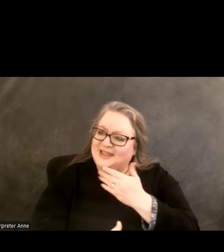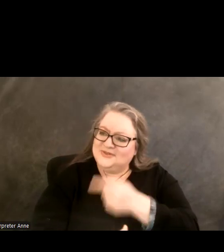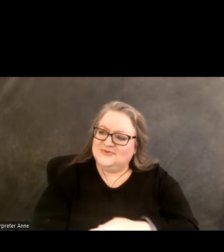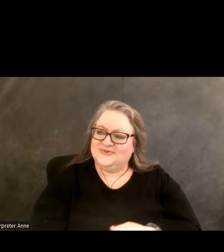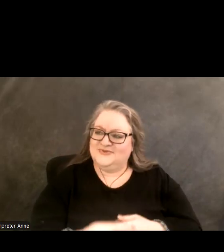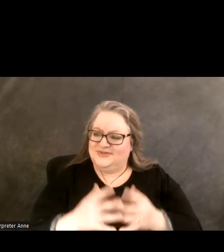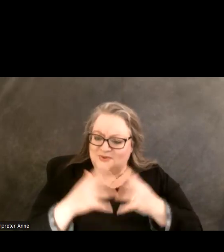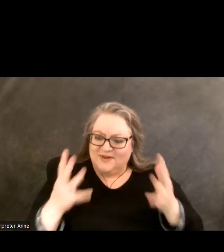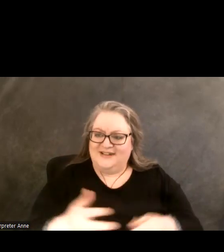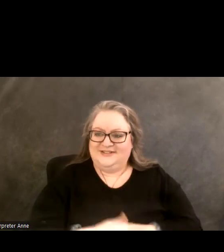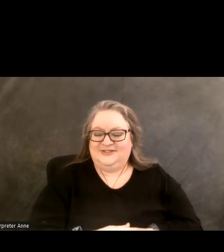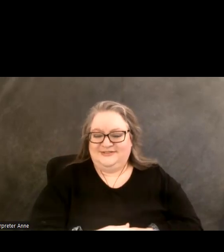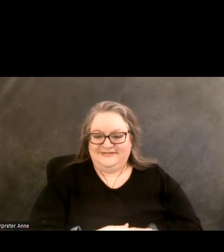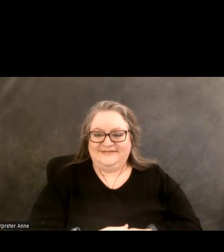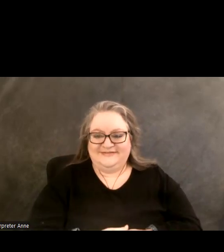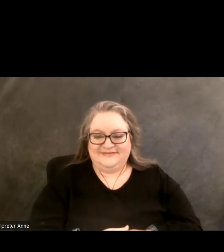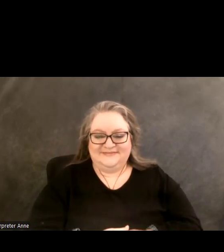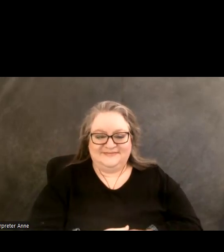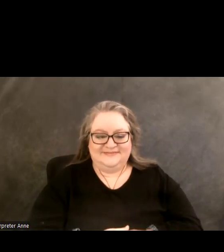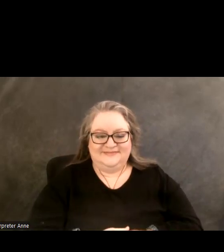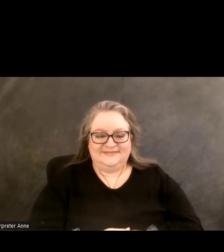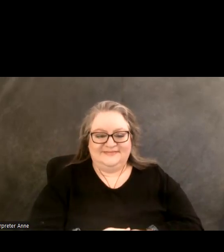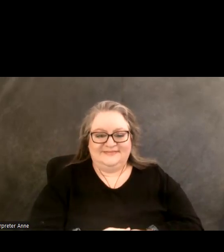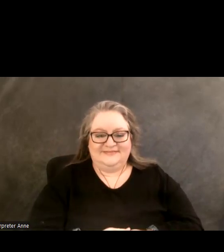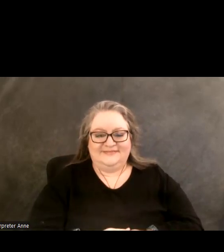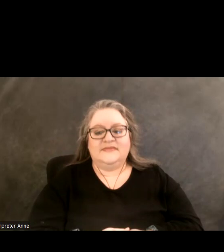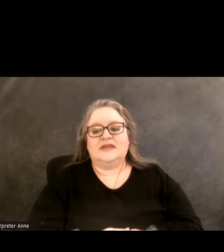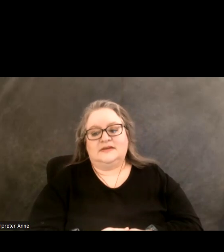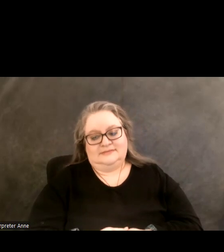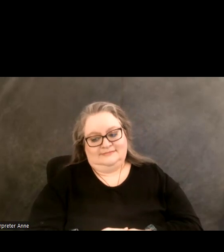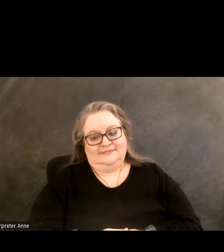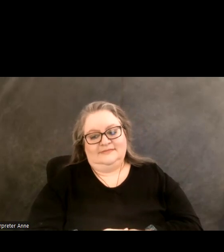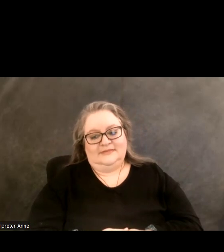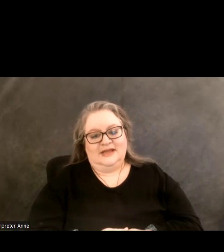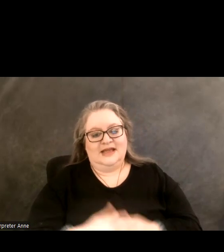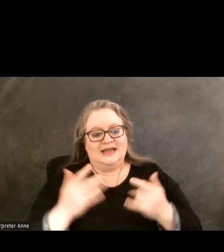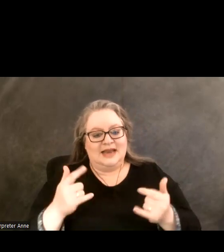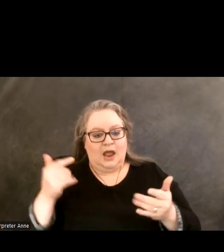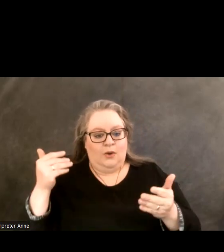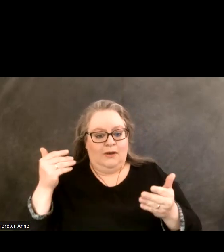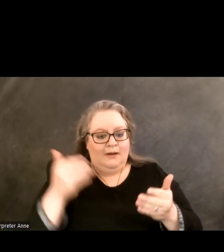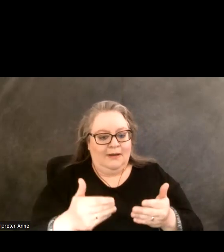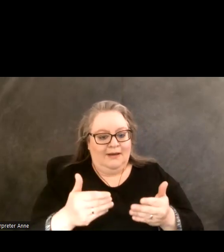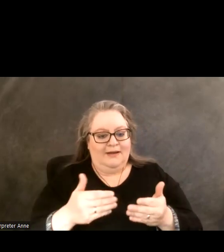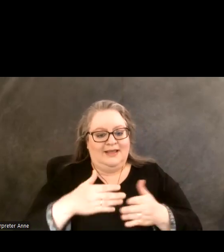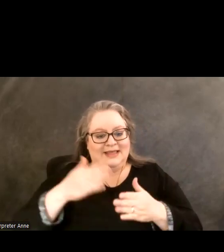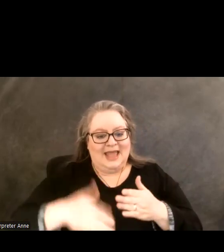much. We're running a bit towards the end of our hour